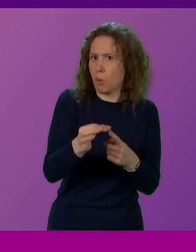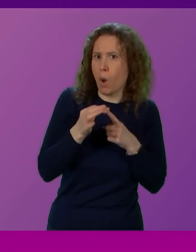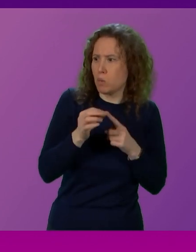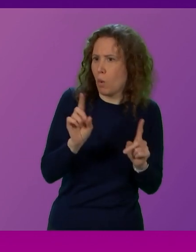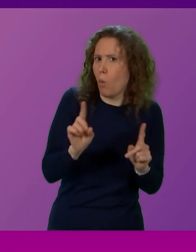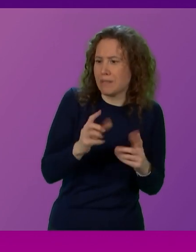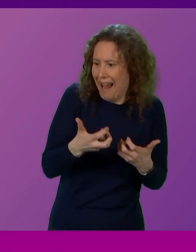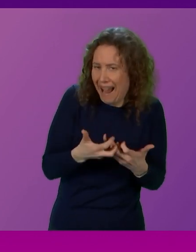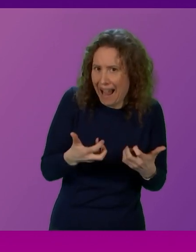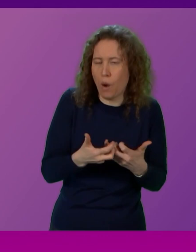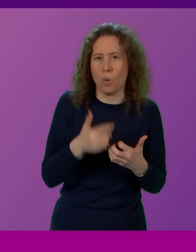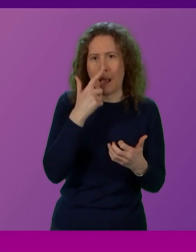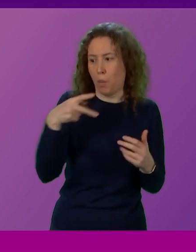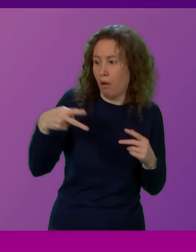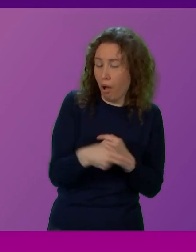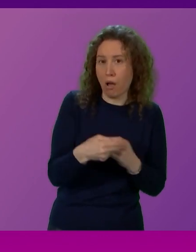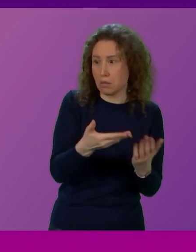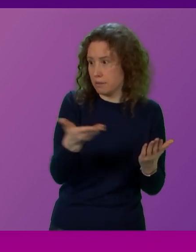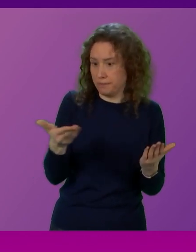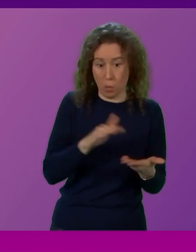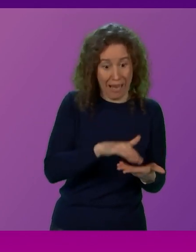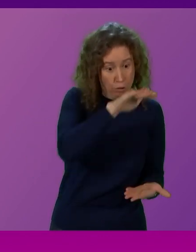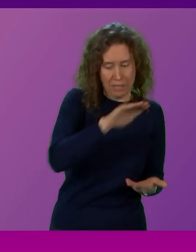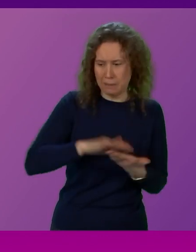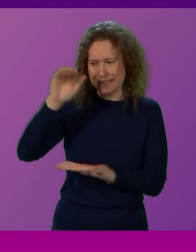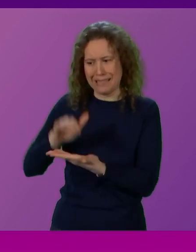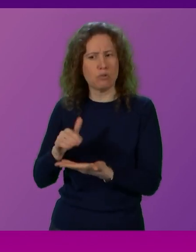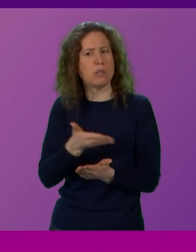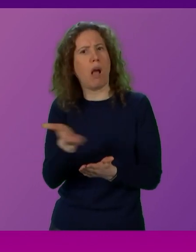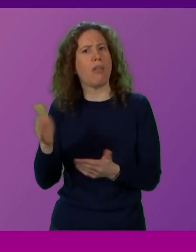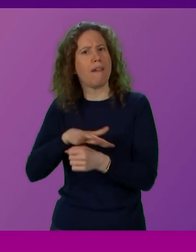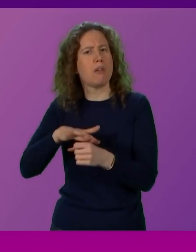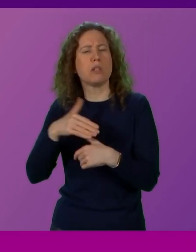to point to the line in the budget where it thinks that we should take that money from.